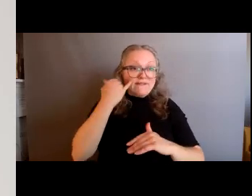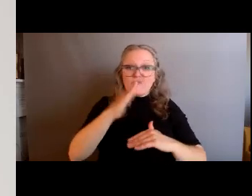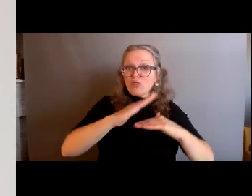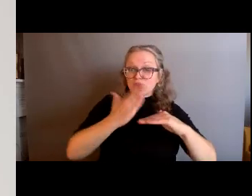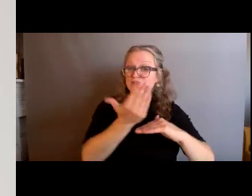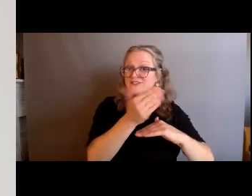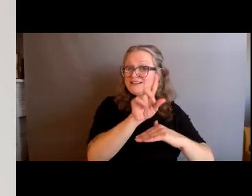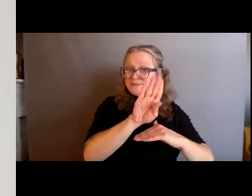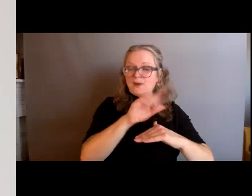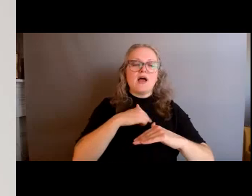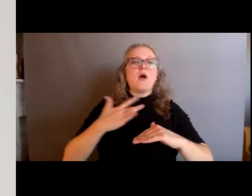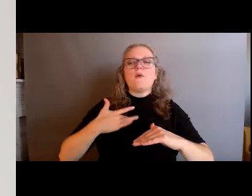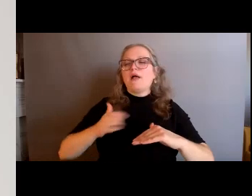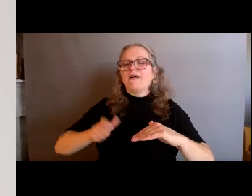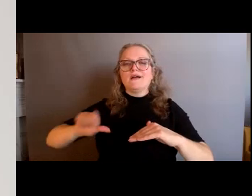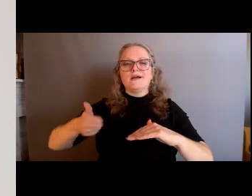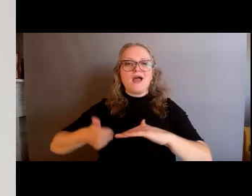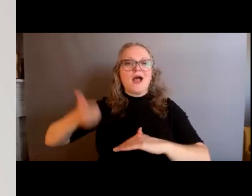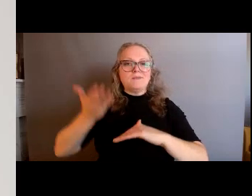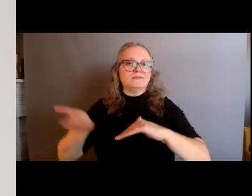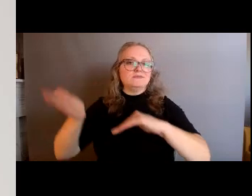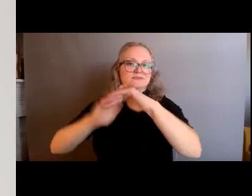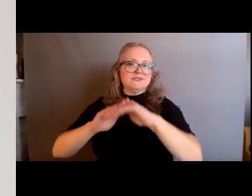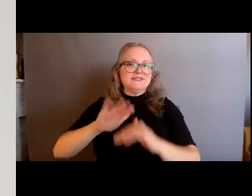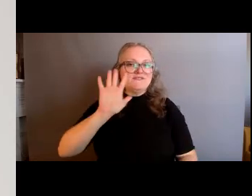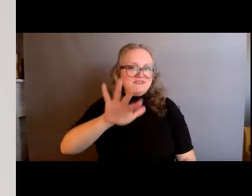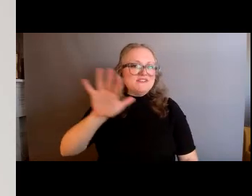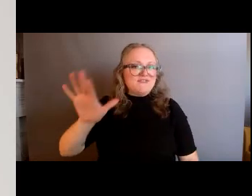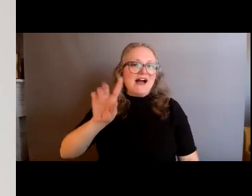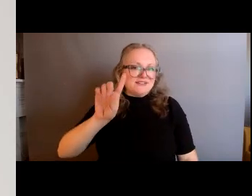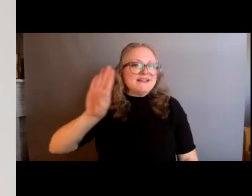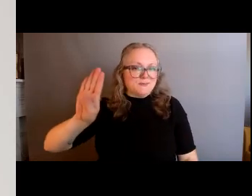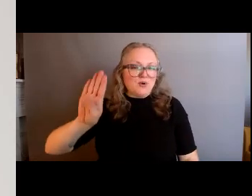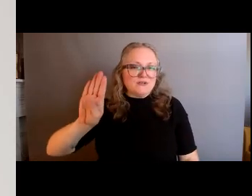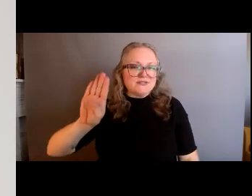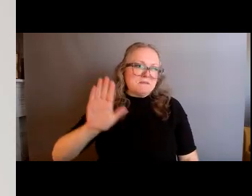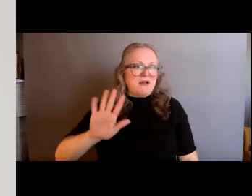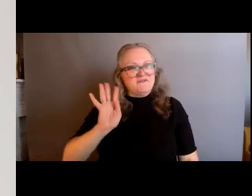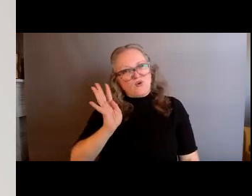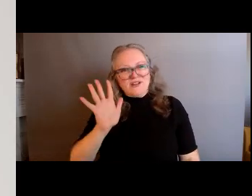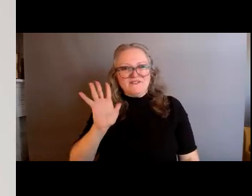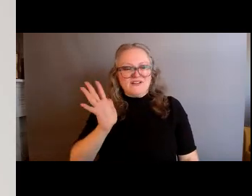be presented at 65 decibel or 55 decibel. So at that point, if they've got